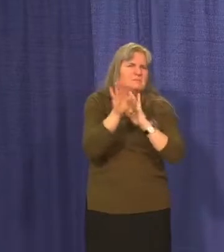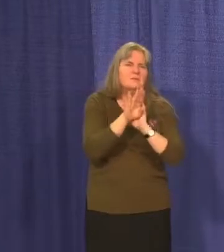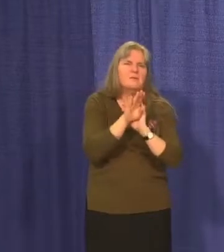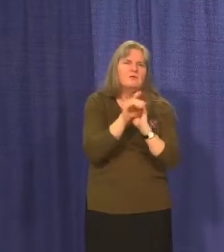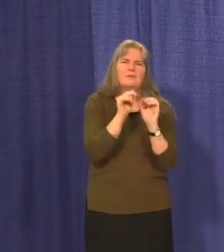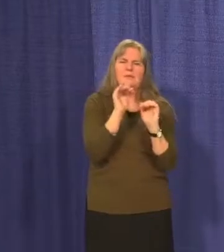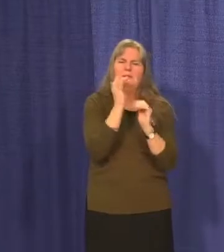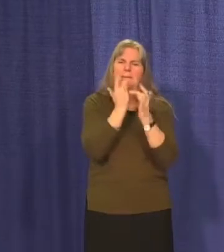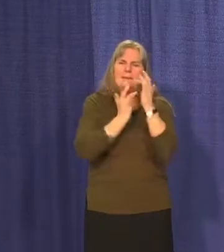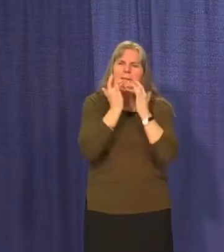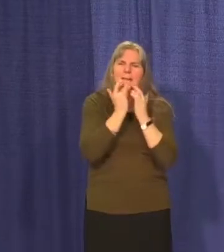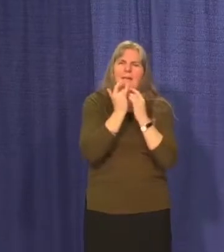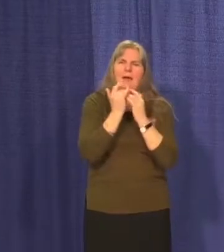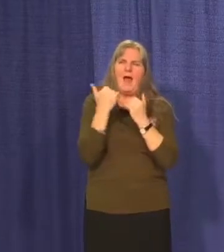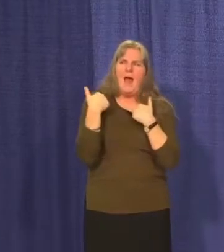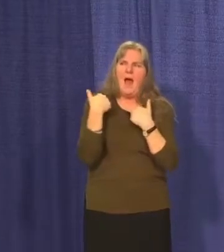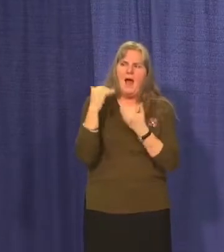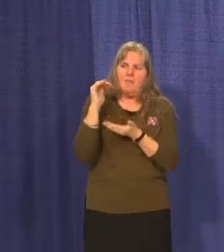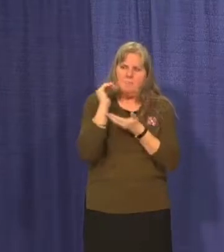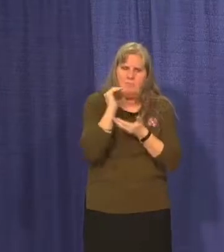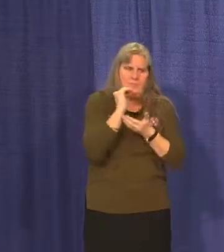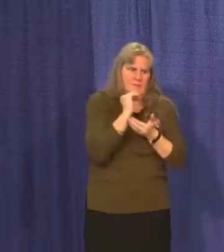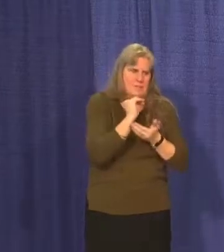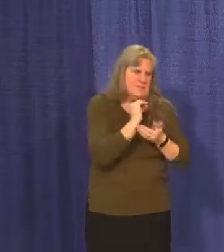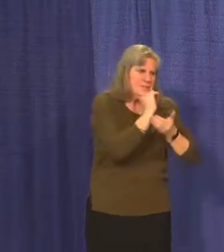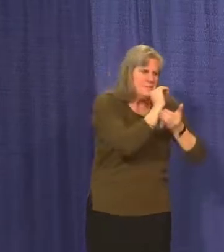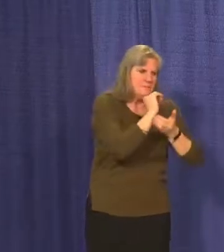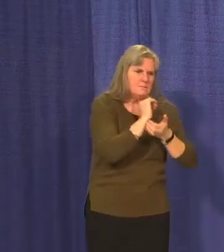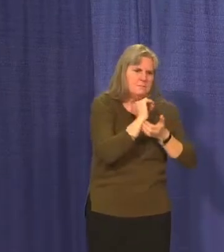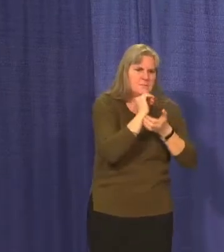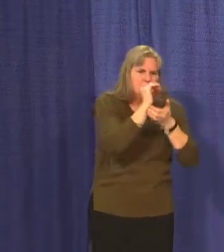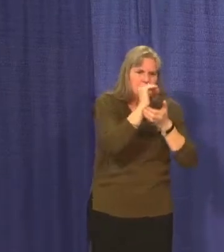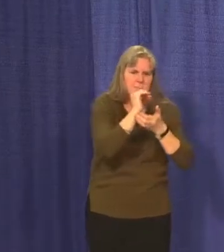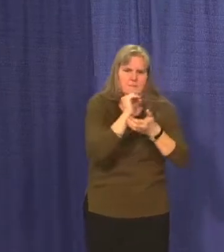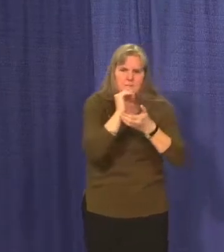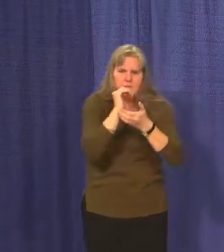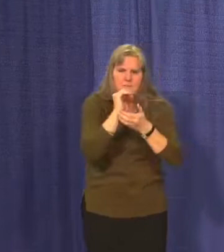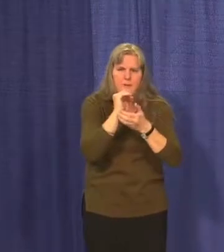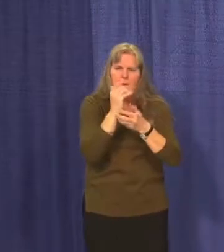light of these initial supply limitations, groups eligible to receive vaccines have been